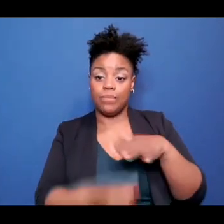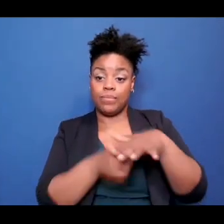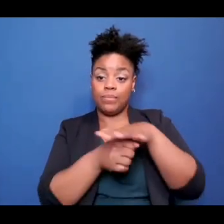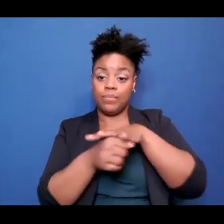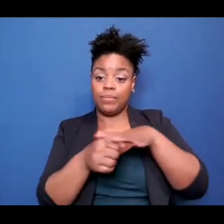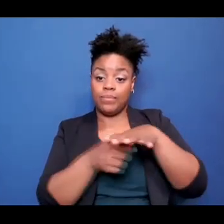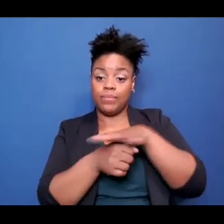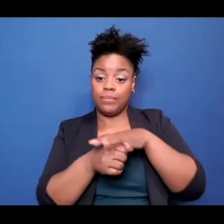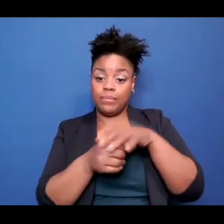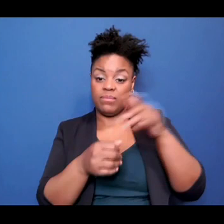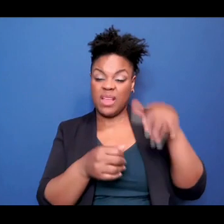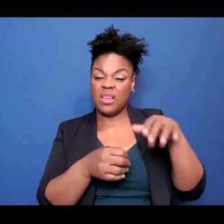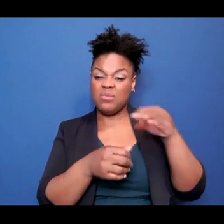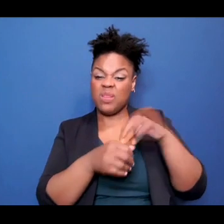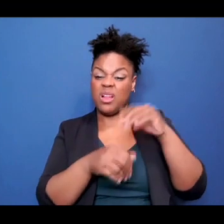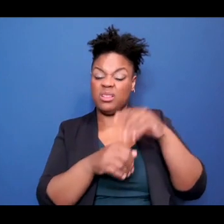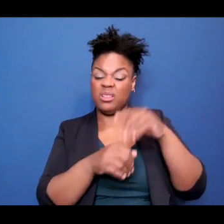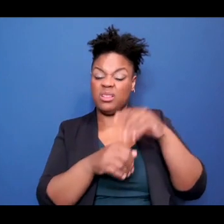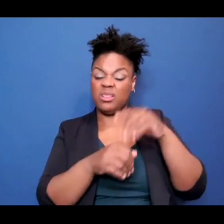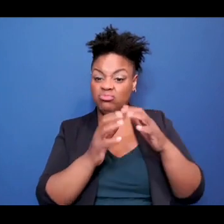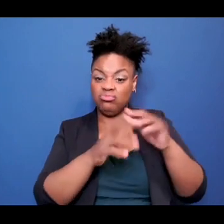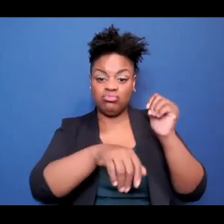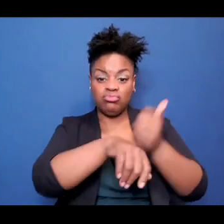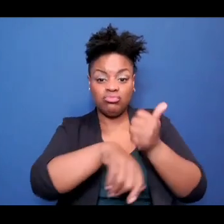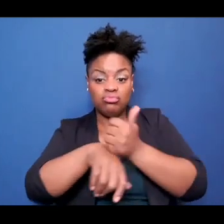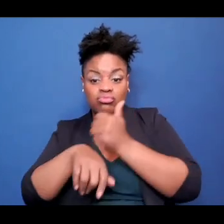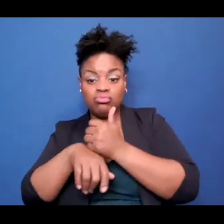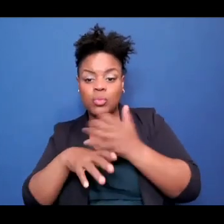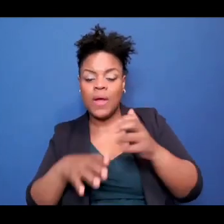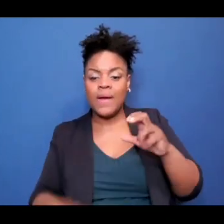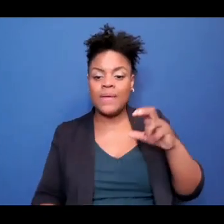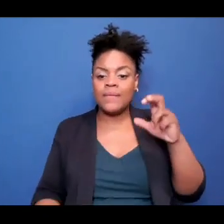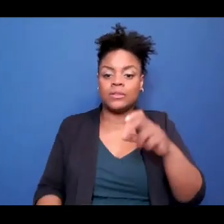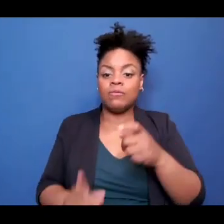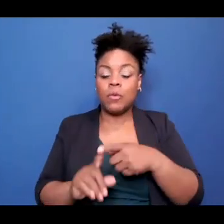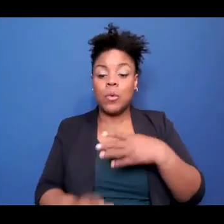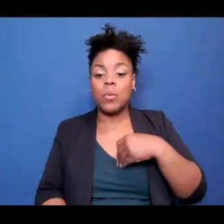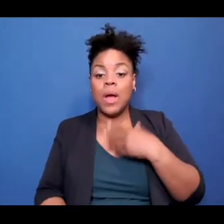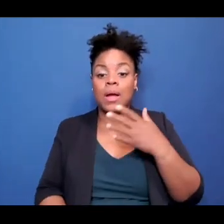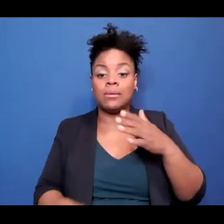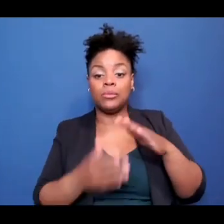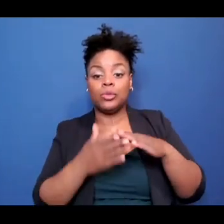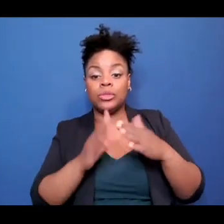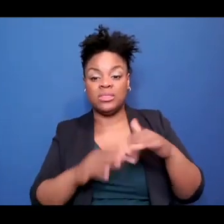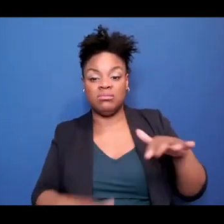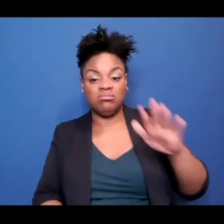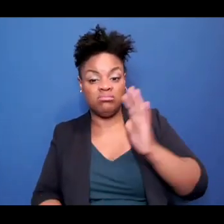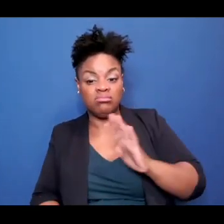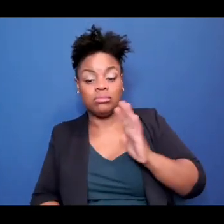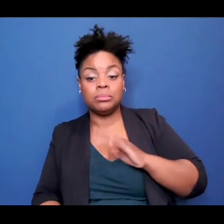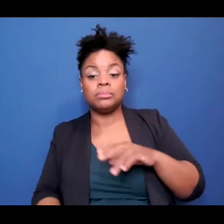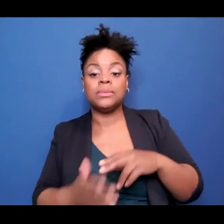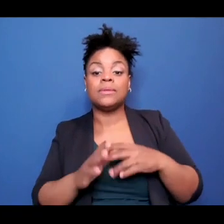CENTURY SUBURBAN SPACES. McDONALD'S WANTED CAREFUL INVESTMENT IN THE RIGHT KIND OF COMMUNITY SO THAT AUTOMATICALLY